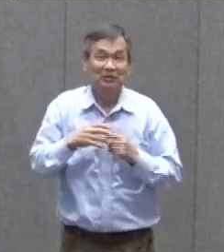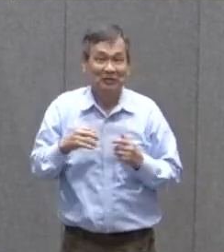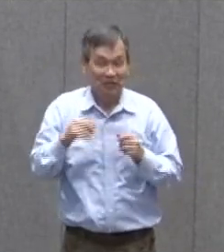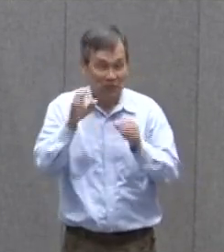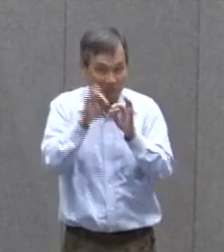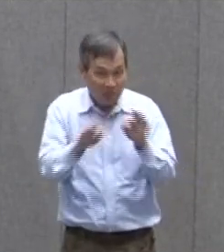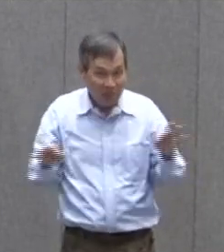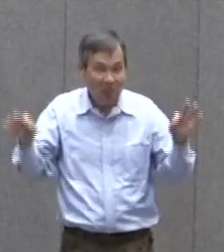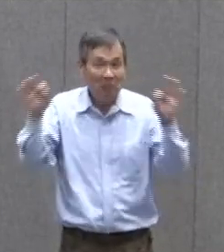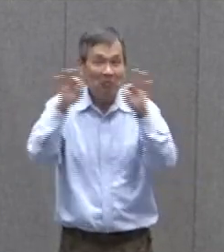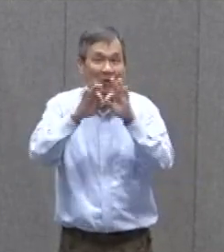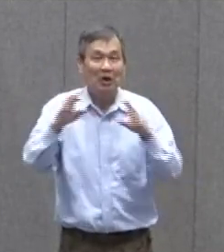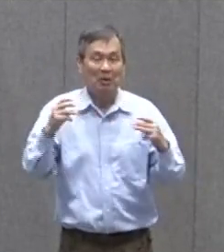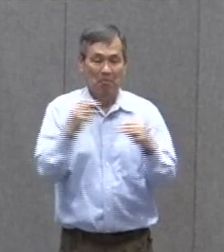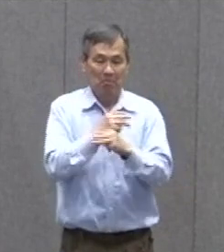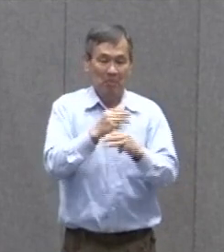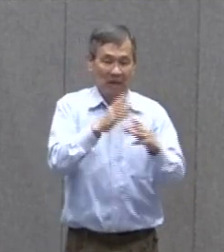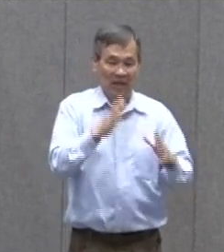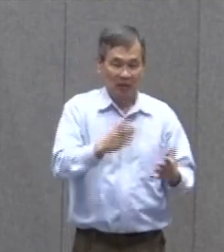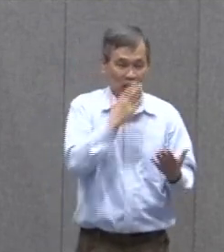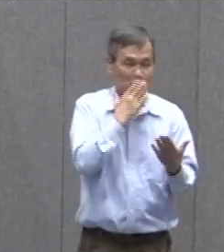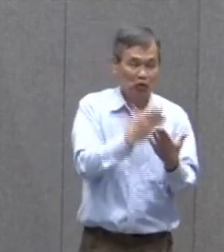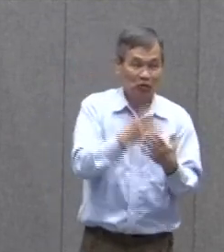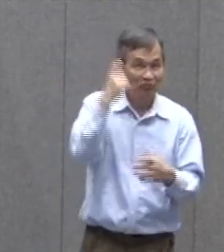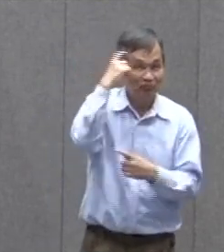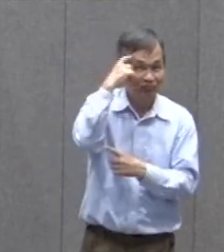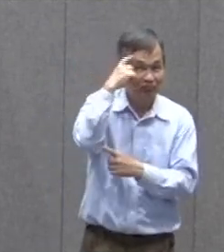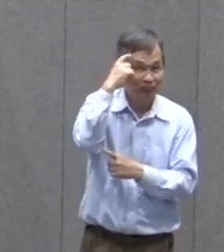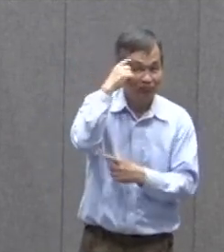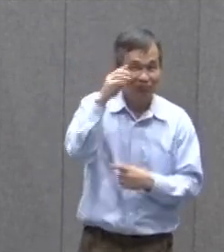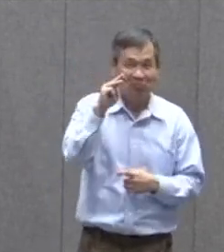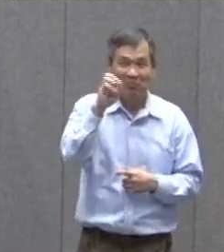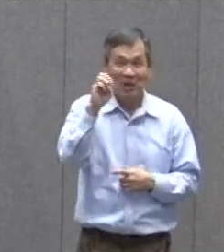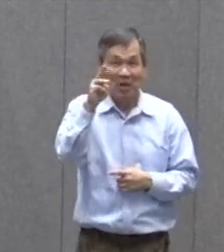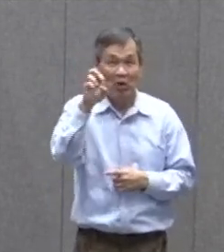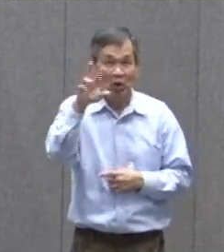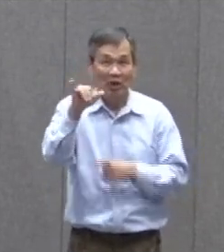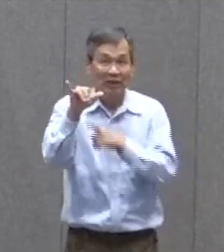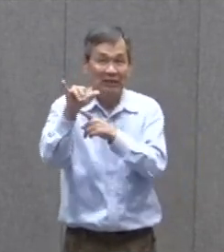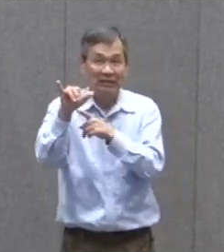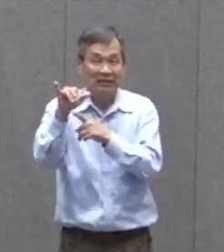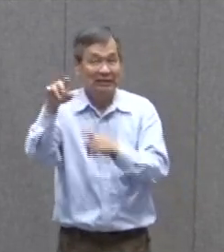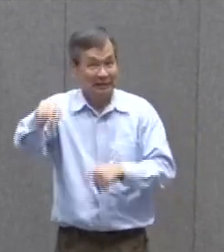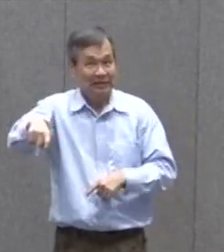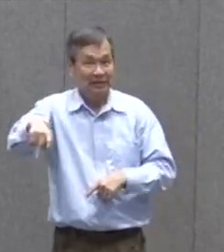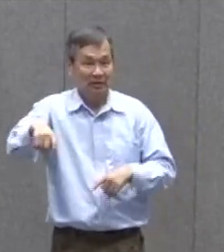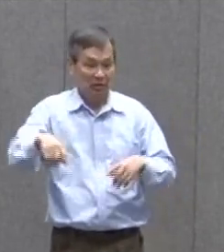And mathematicians need that strong memory, they need those strong math skills so that they can learn